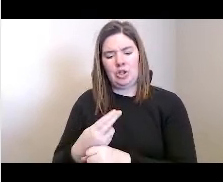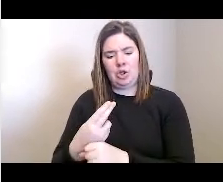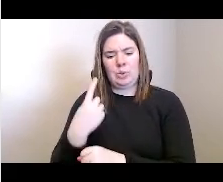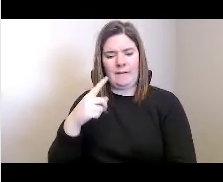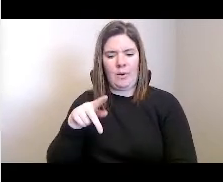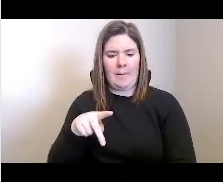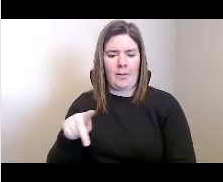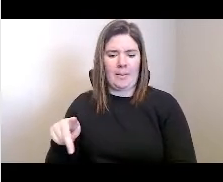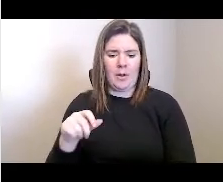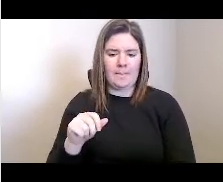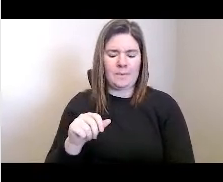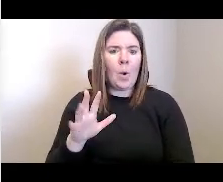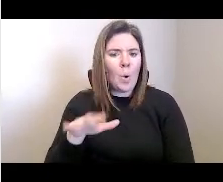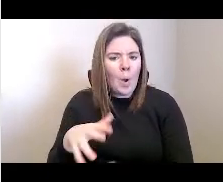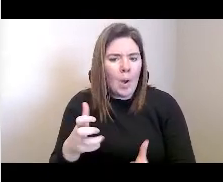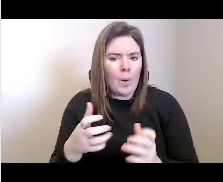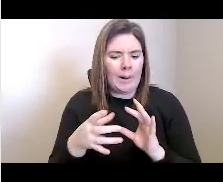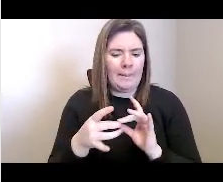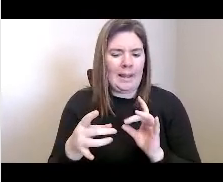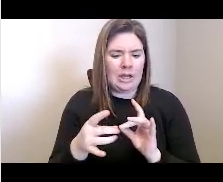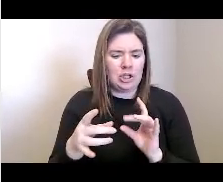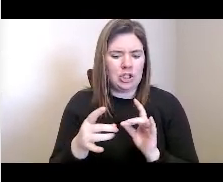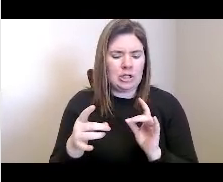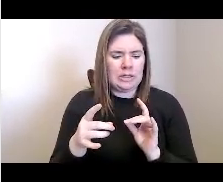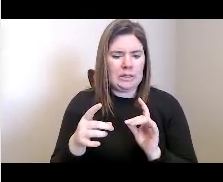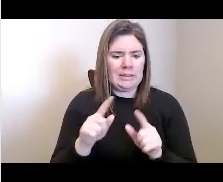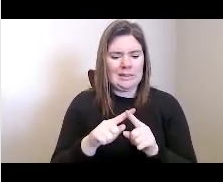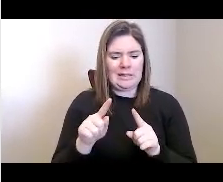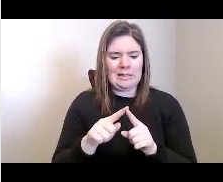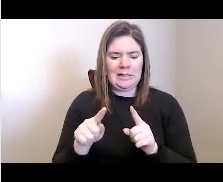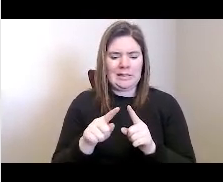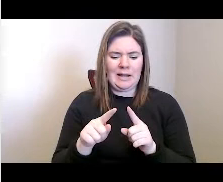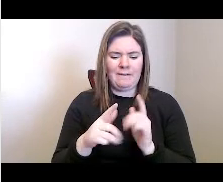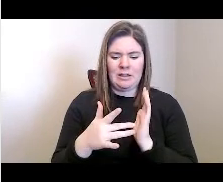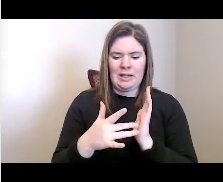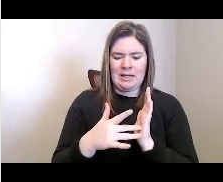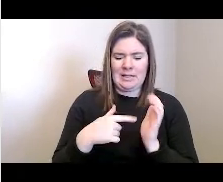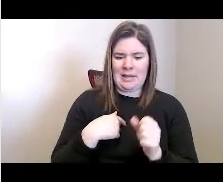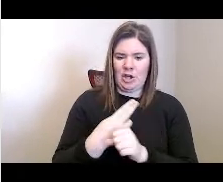that the techniques, that I talked about for Word, those apply throughout Office products.